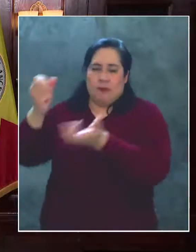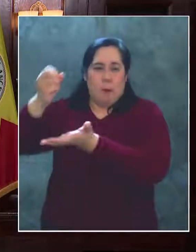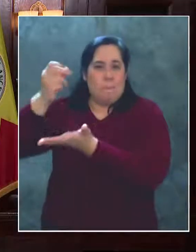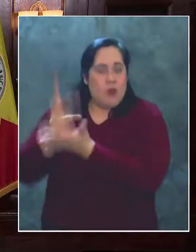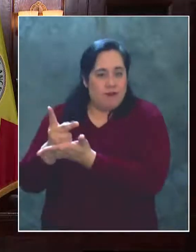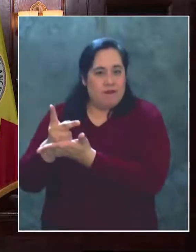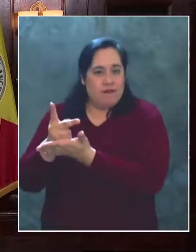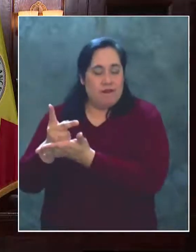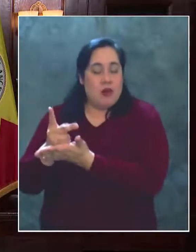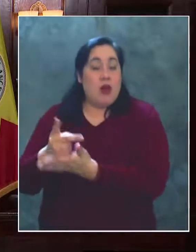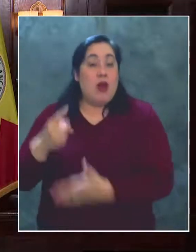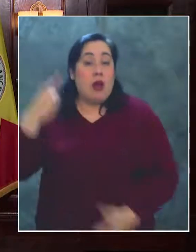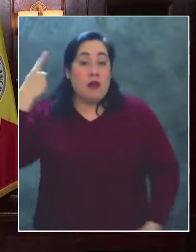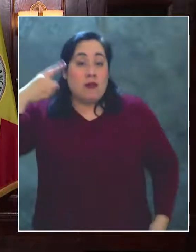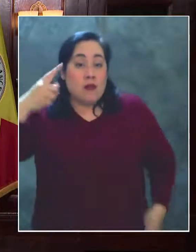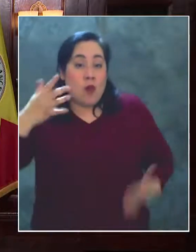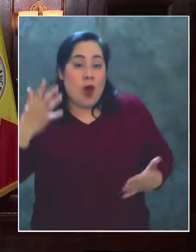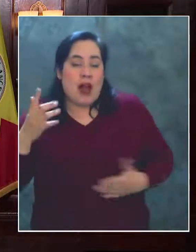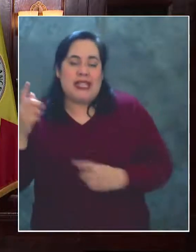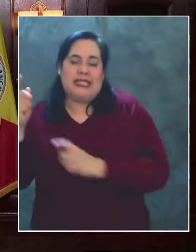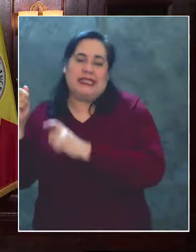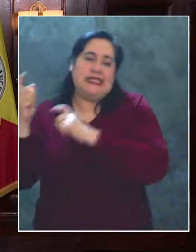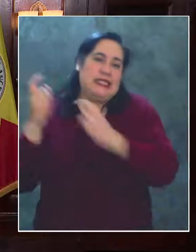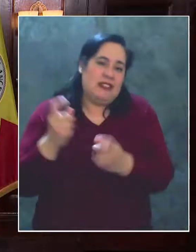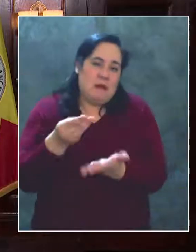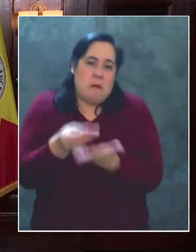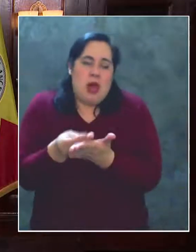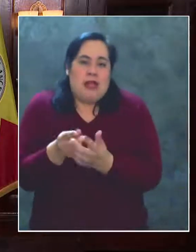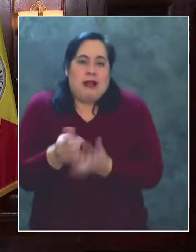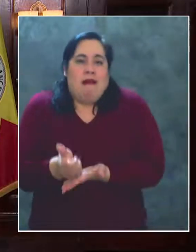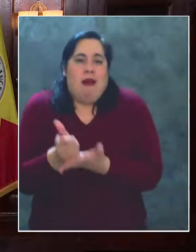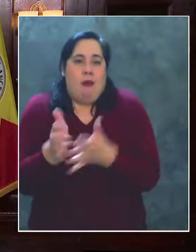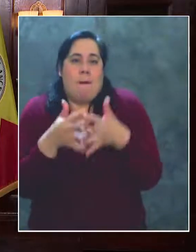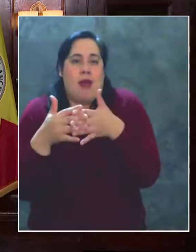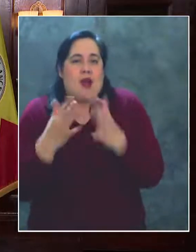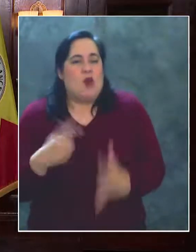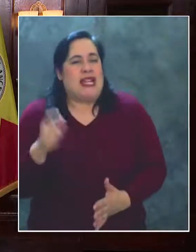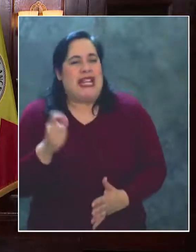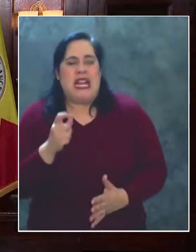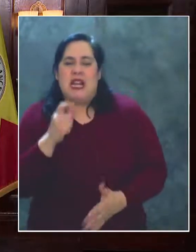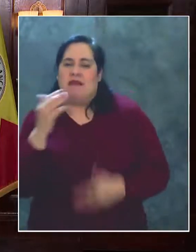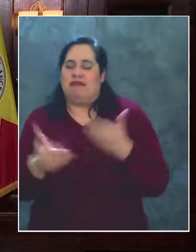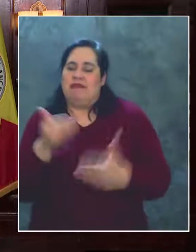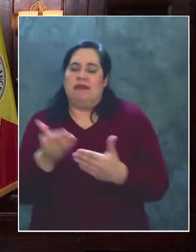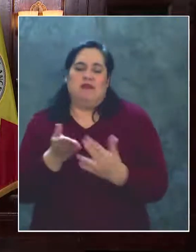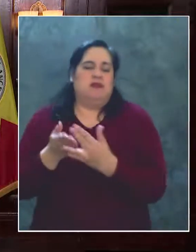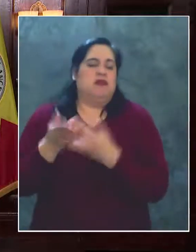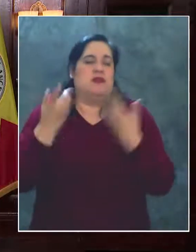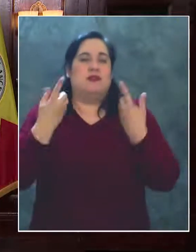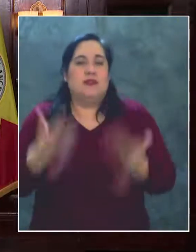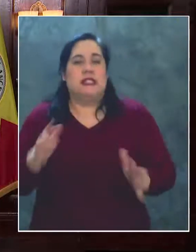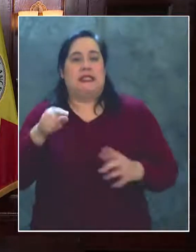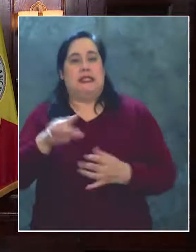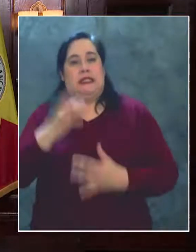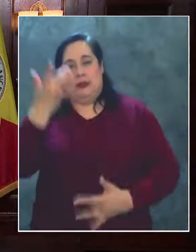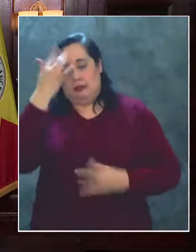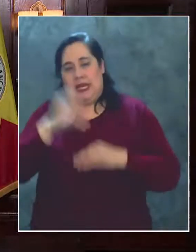CONGRESS WILL SWIFT LEA PROOF TO GIVE THE ASSISTANCE TO AMERICANS THAT THEY WE NEED TO STAND UP OUR ECONOMY, TO BUILD